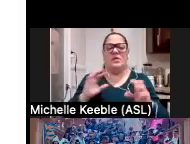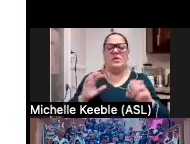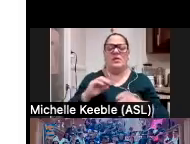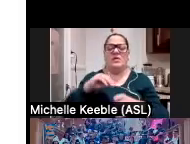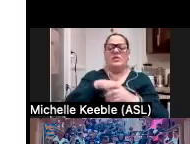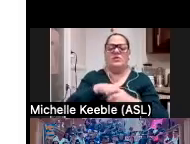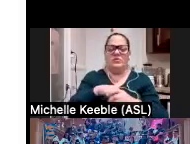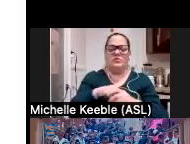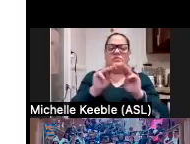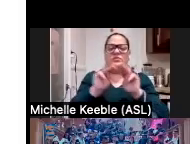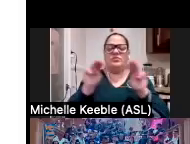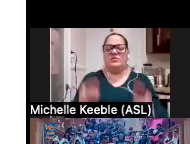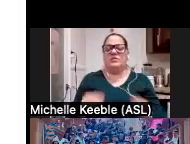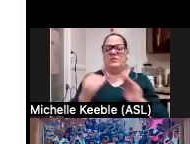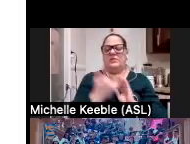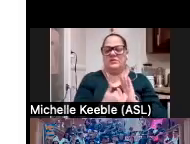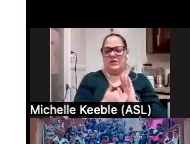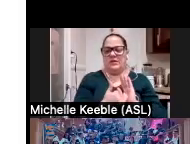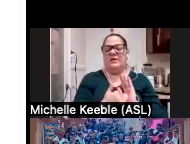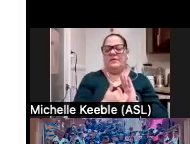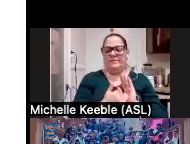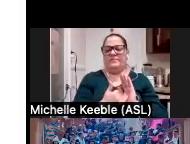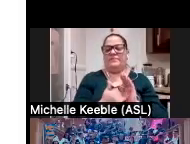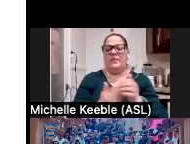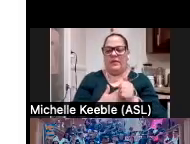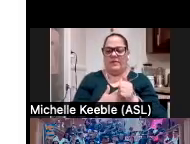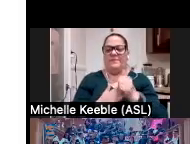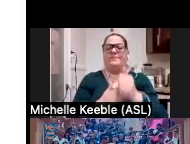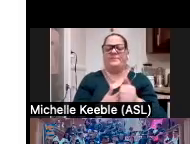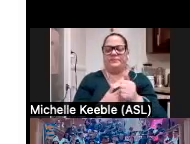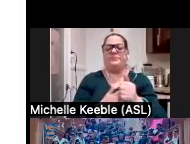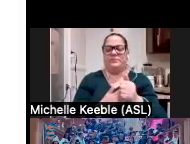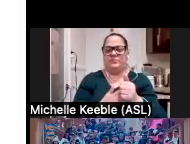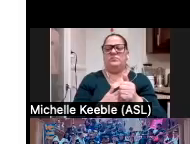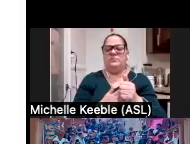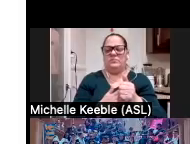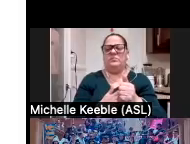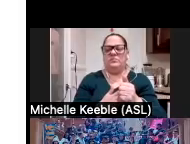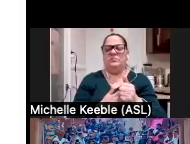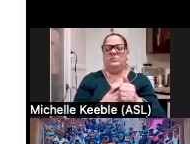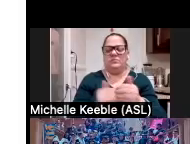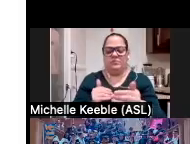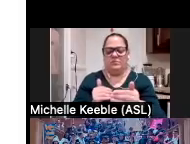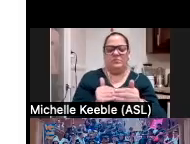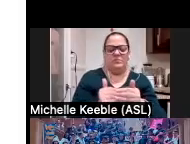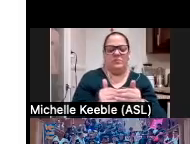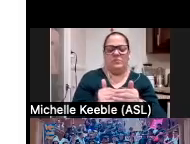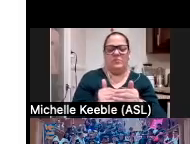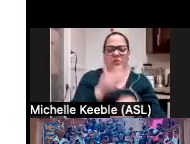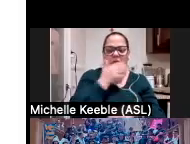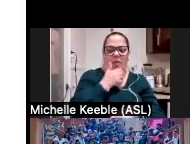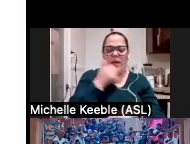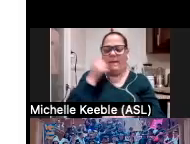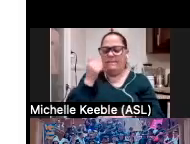you know, we used that as sort of our guidepost as we began to inch closer to our best initial effort